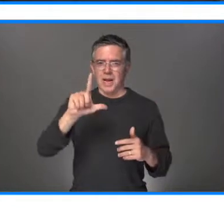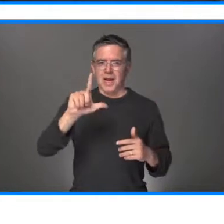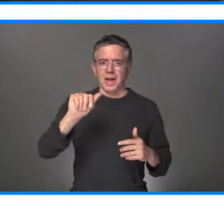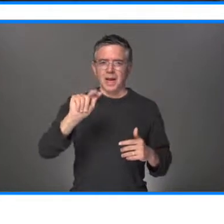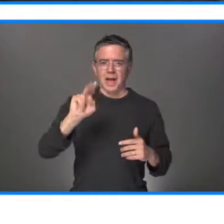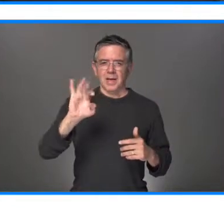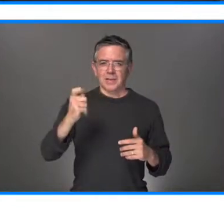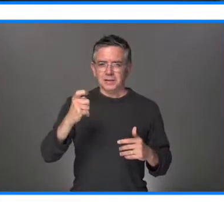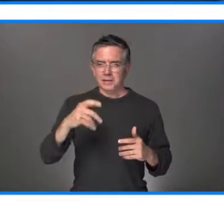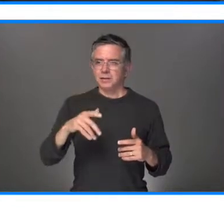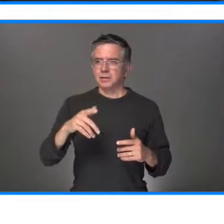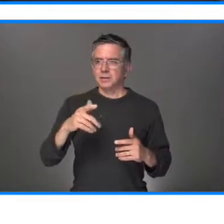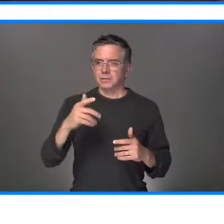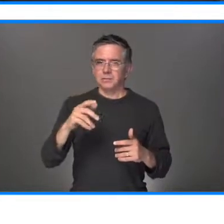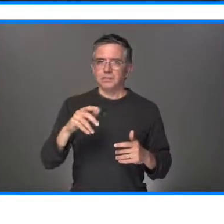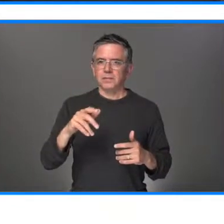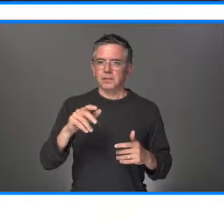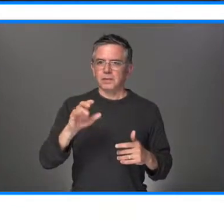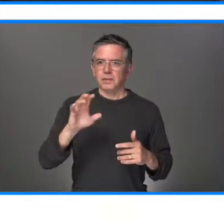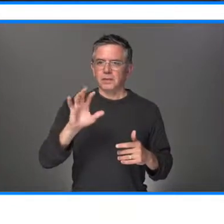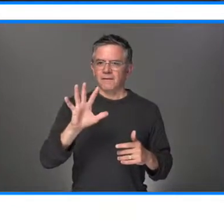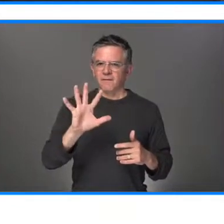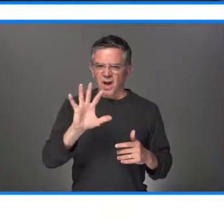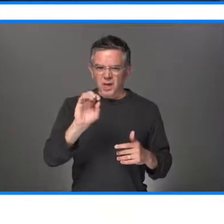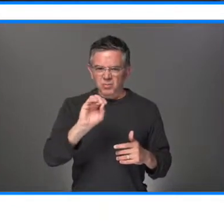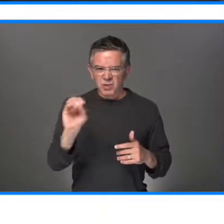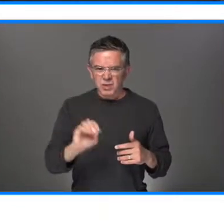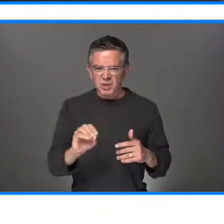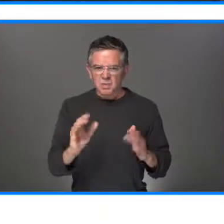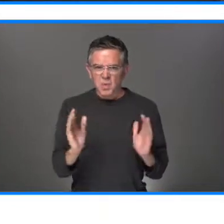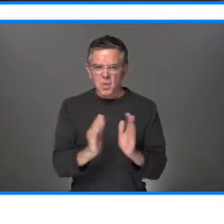but only 5% of those who have been vaccinated.